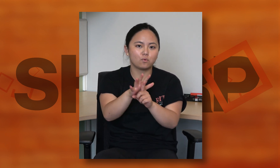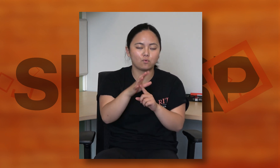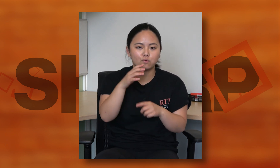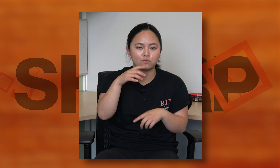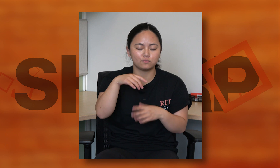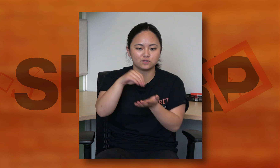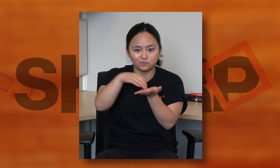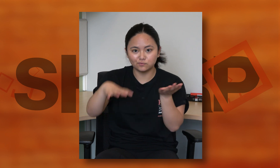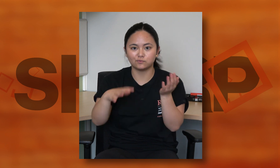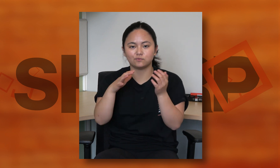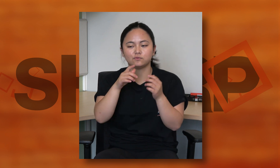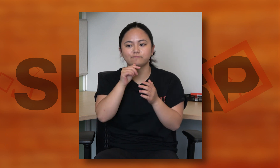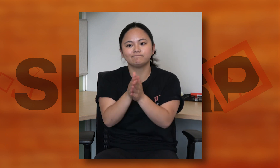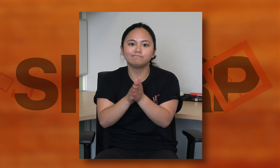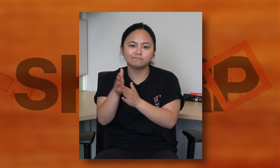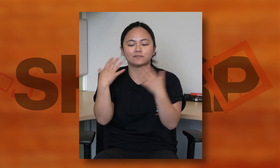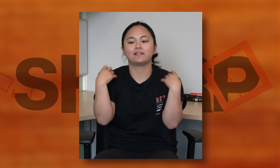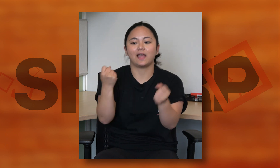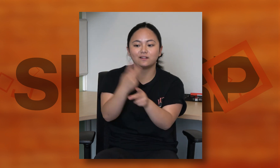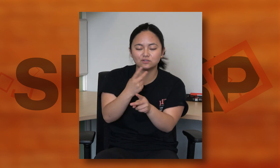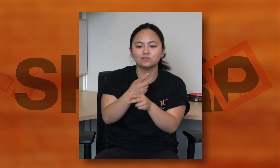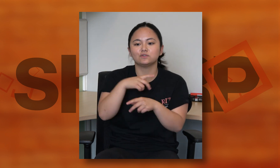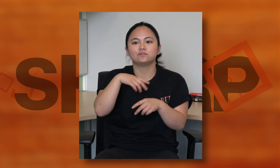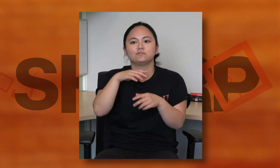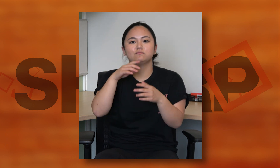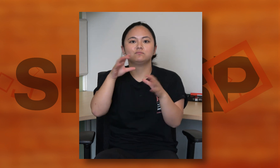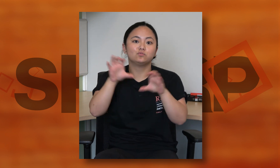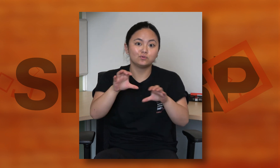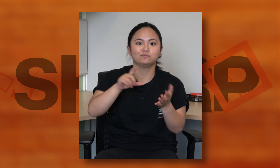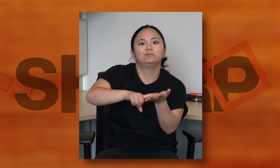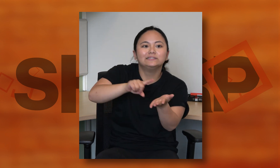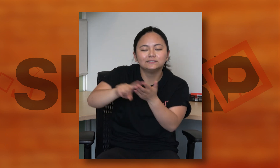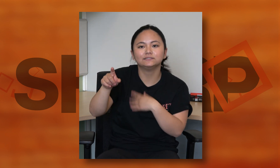The program exposes students who are motivated to health care, and to research.